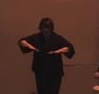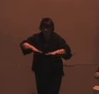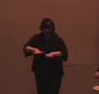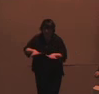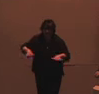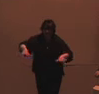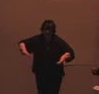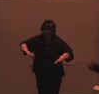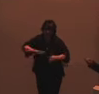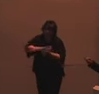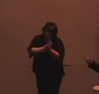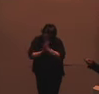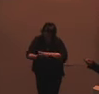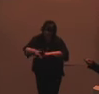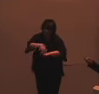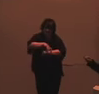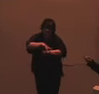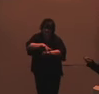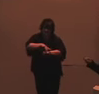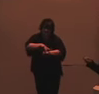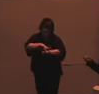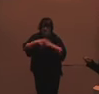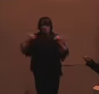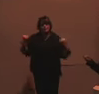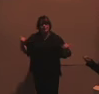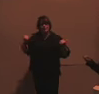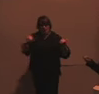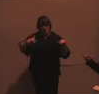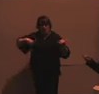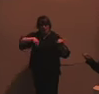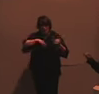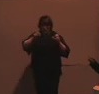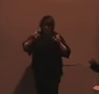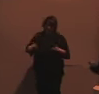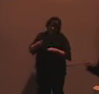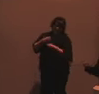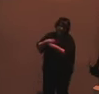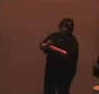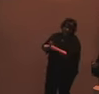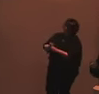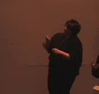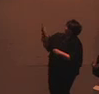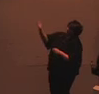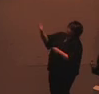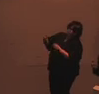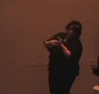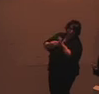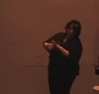But now we can make such relationship itself